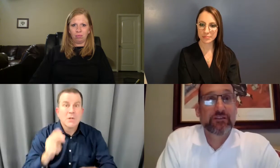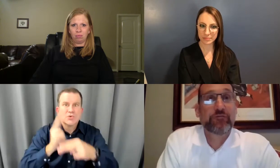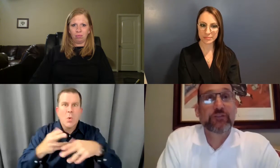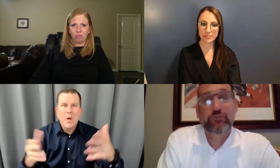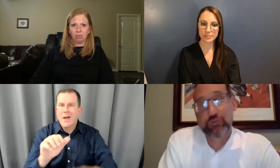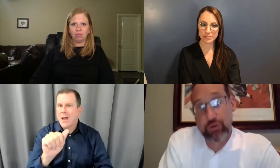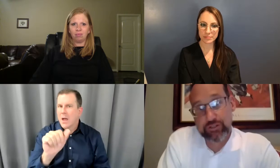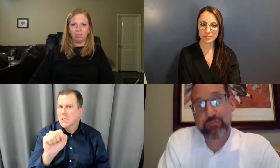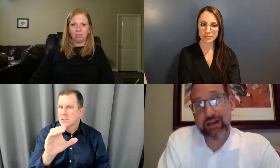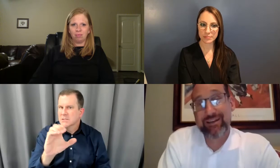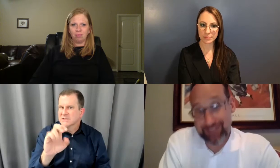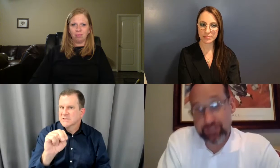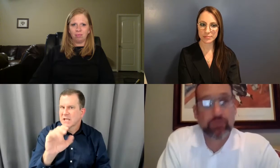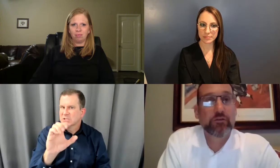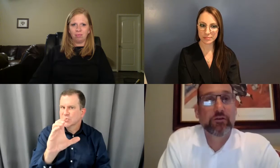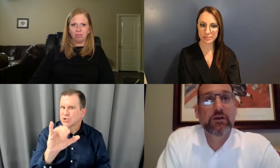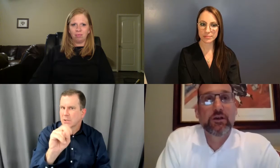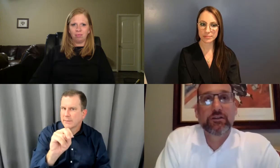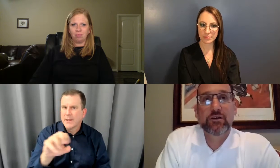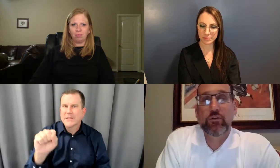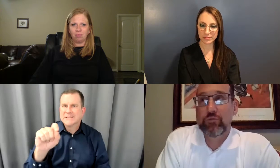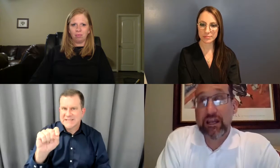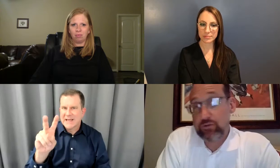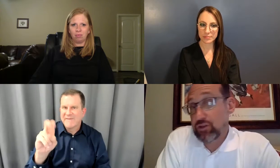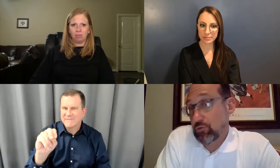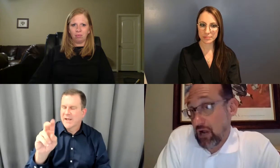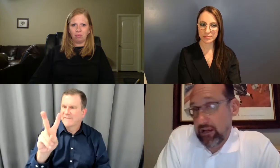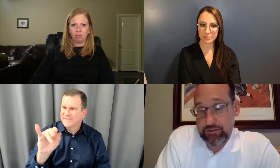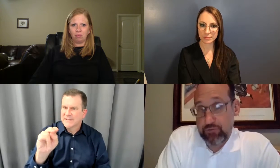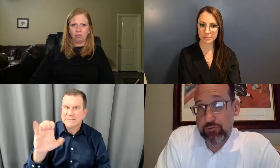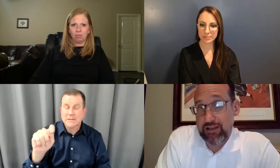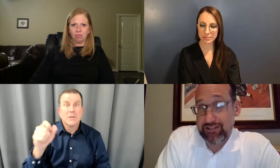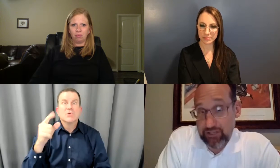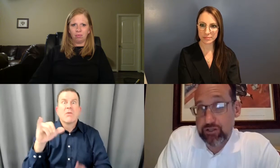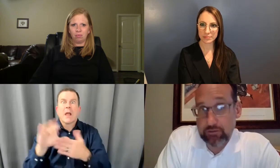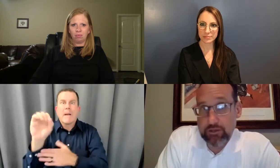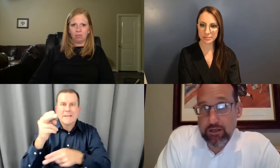St. Vincent was purchased by Ascension. So that's who you would write, is you would write Ascension.